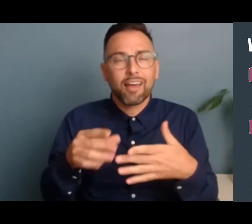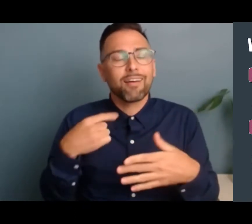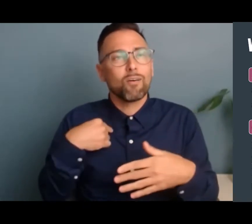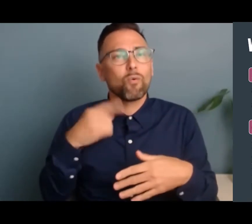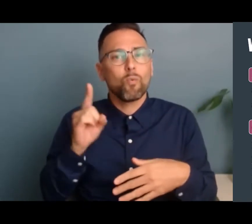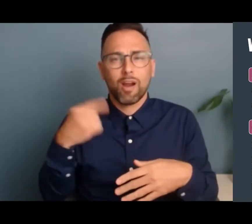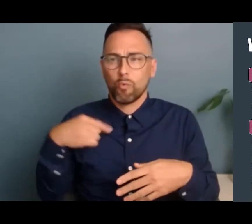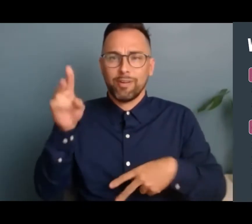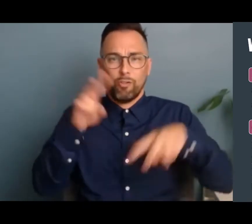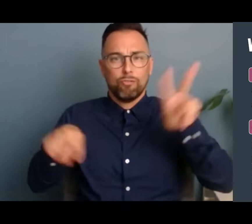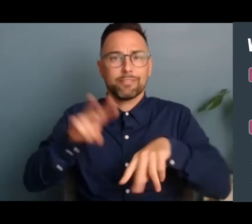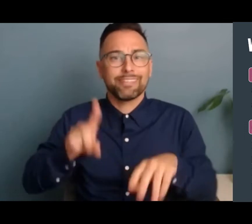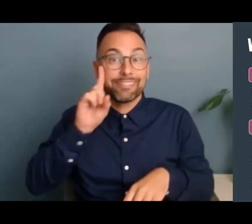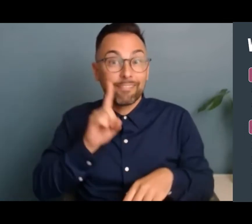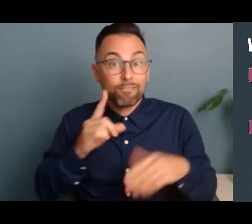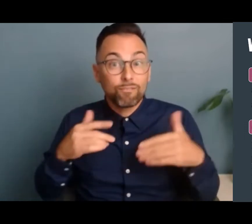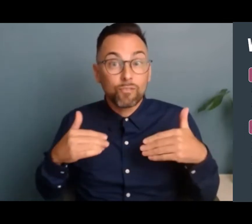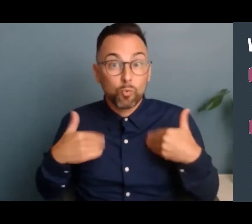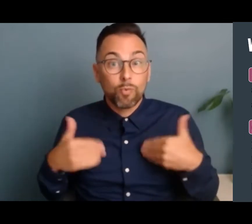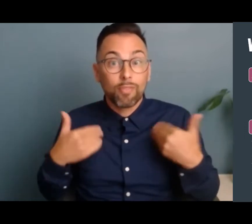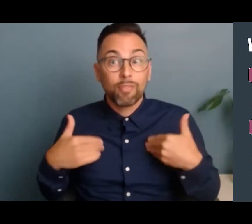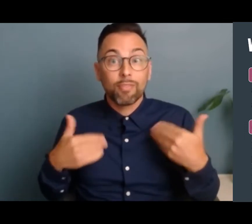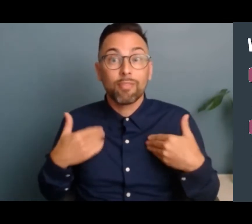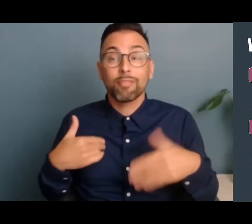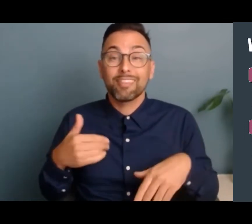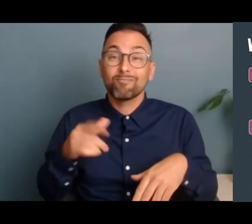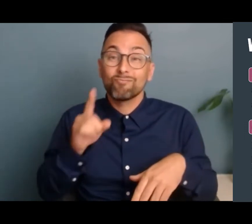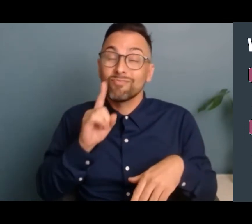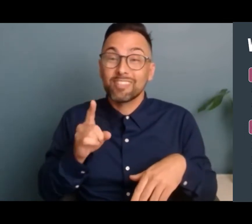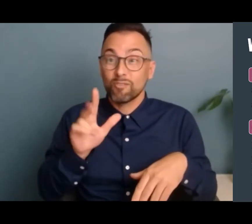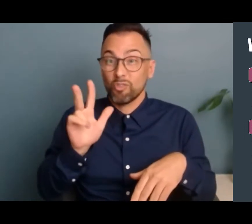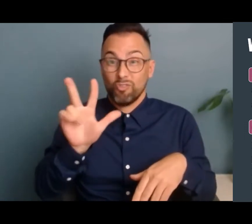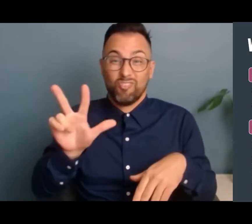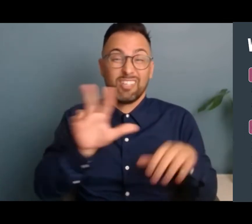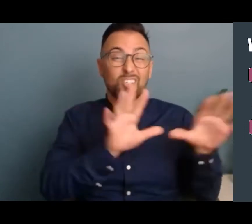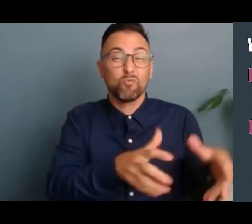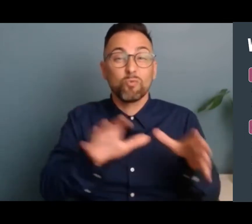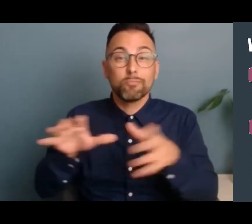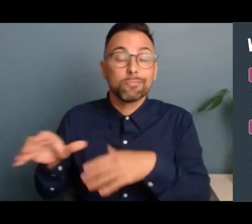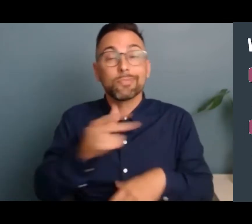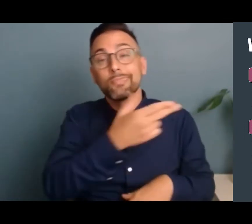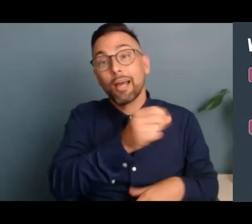of things we found some guidelines that looked at deaf youth in three different categories--